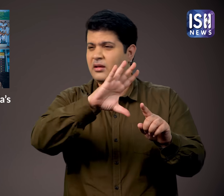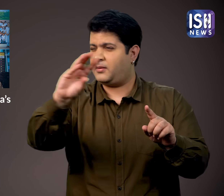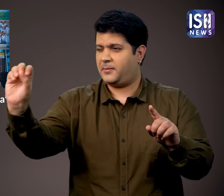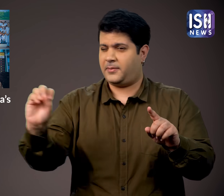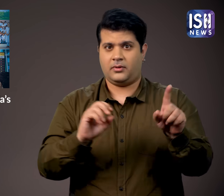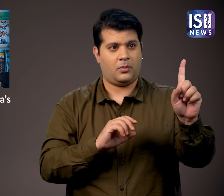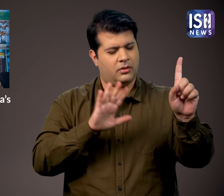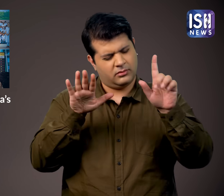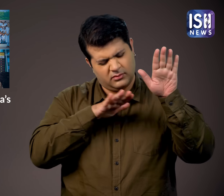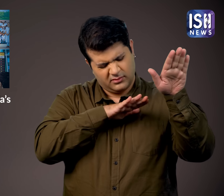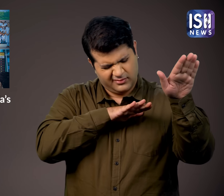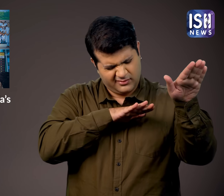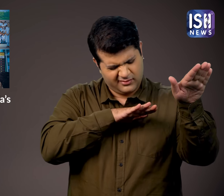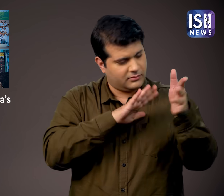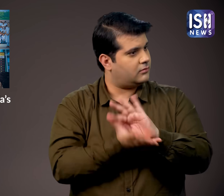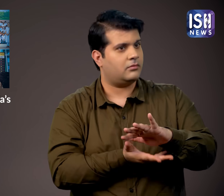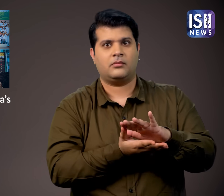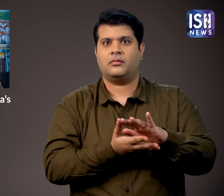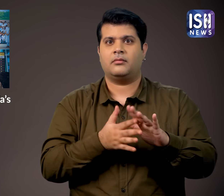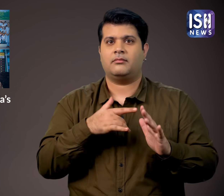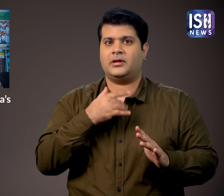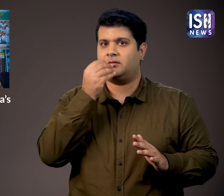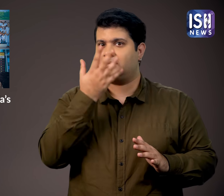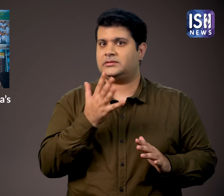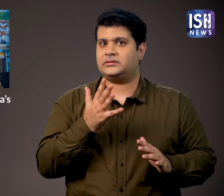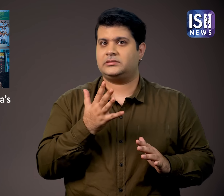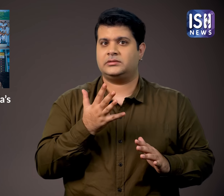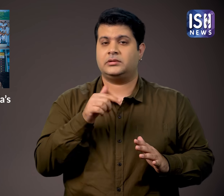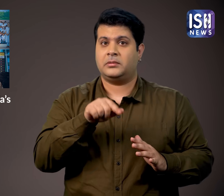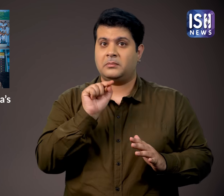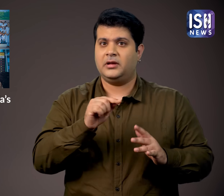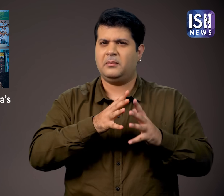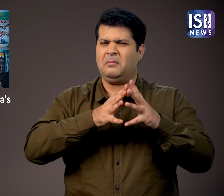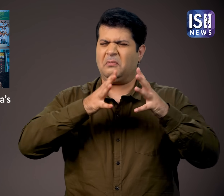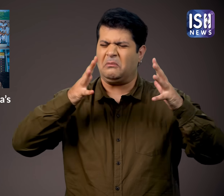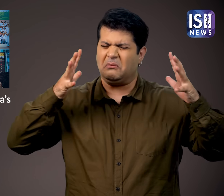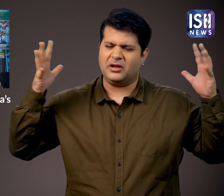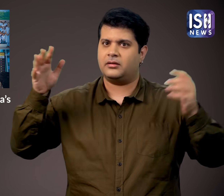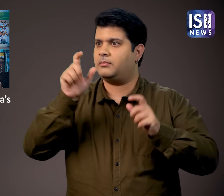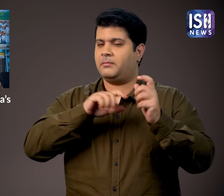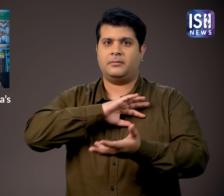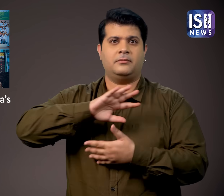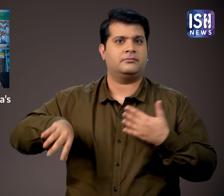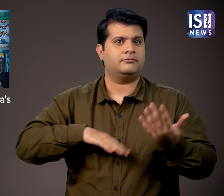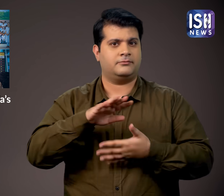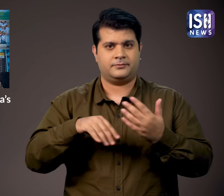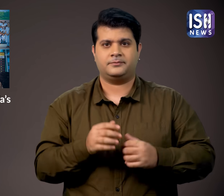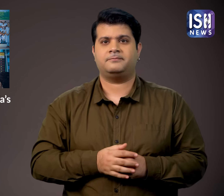Over dependence on IndiGo resulted in chaos, creating a tough situation. A massive crisis for people.